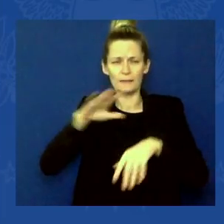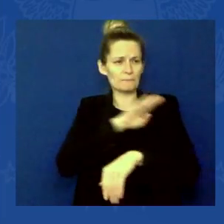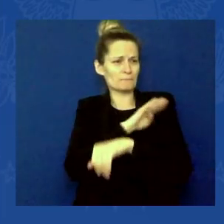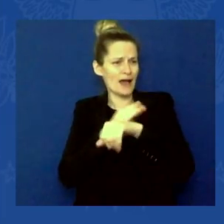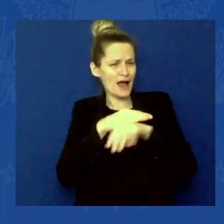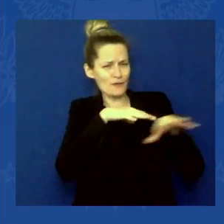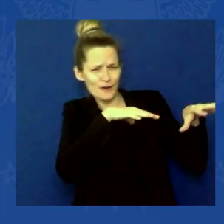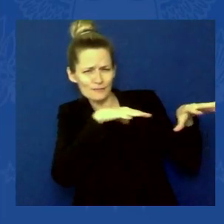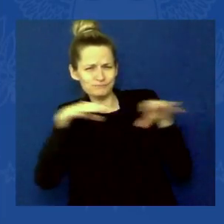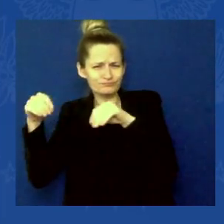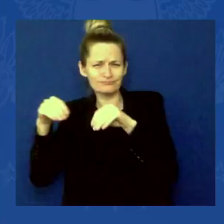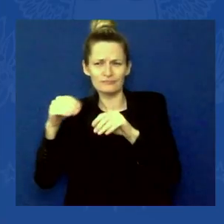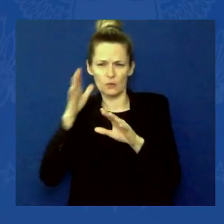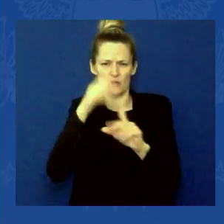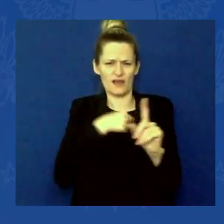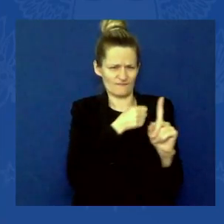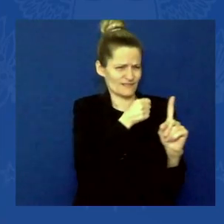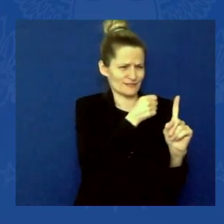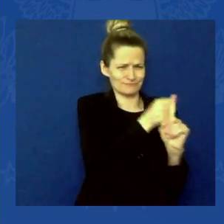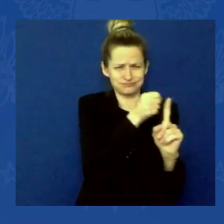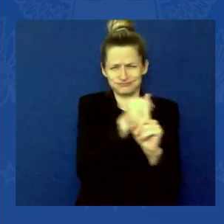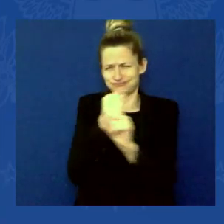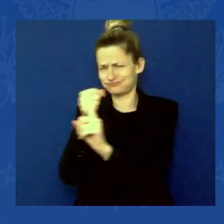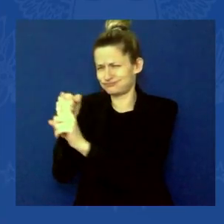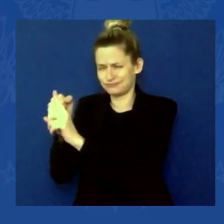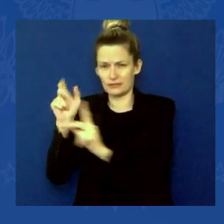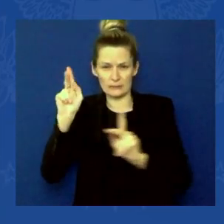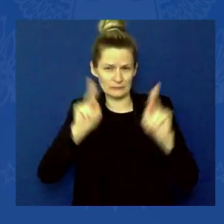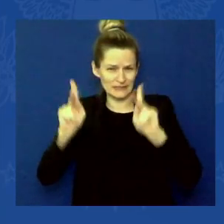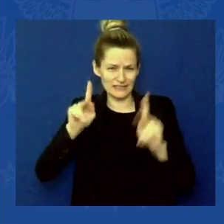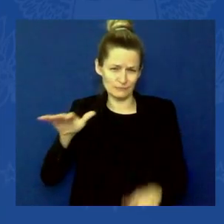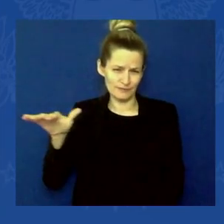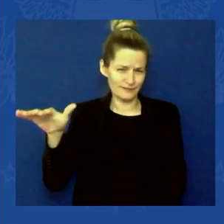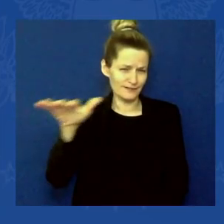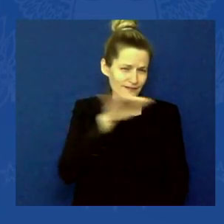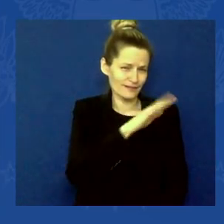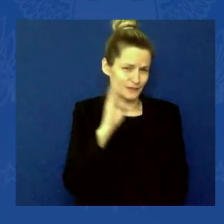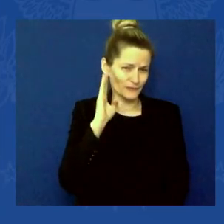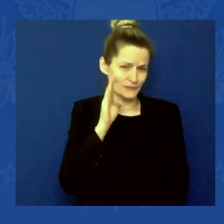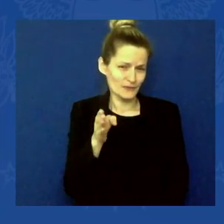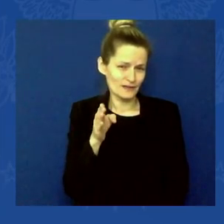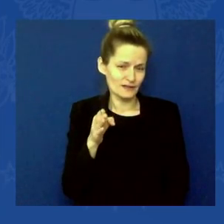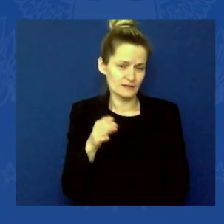And so, we're doing everything we can now to help these states prepare, respond, and recover.